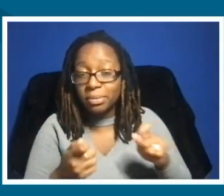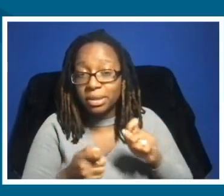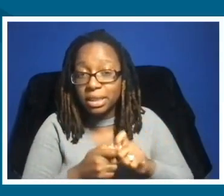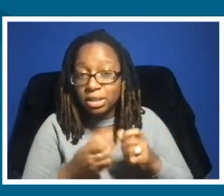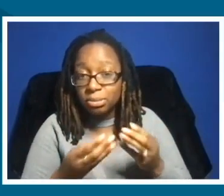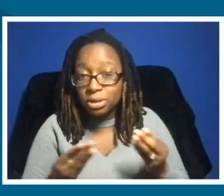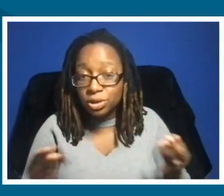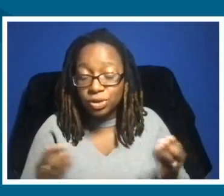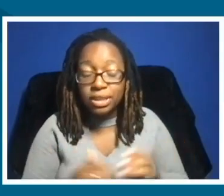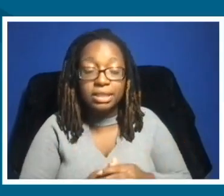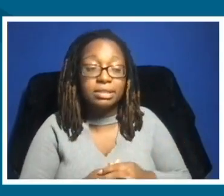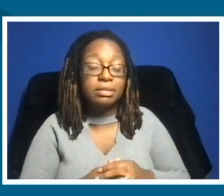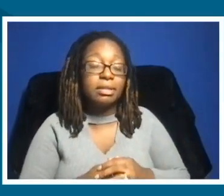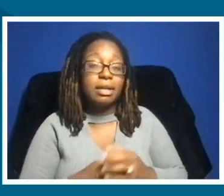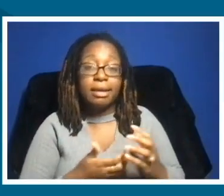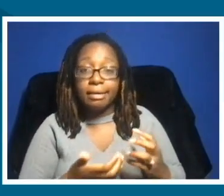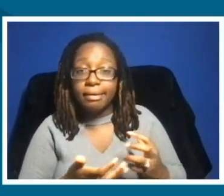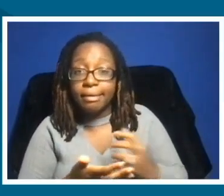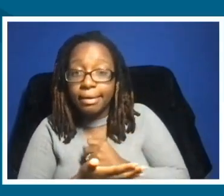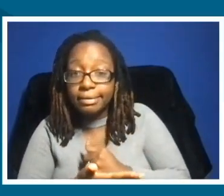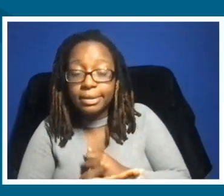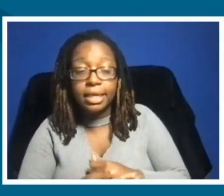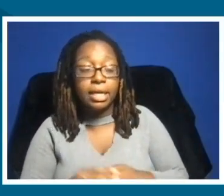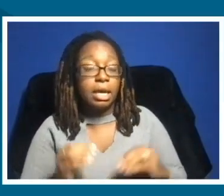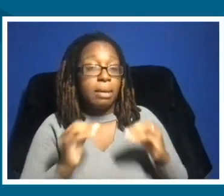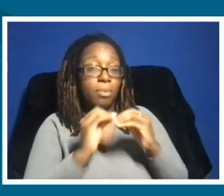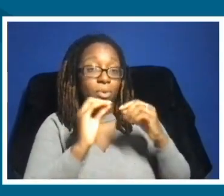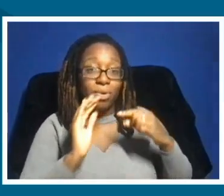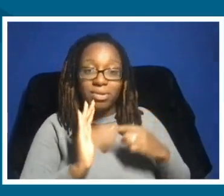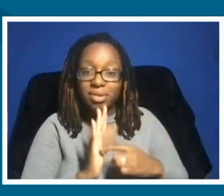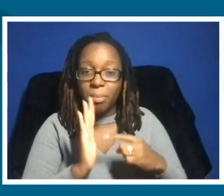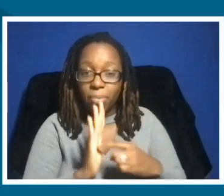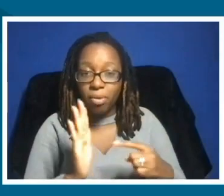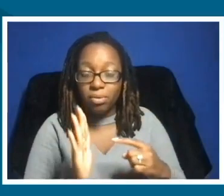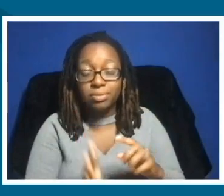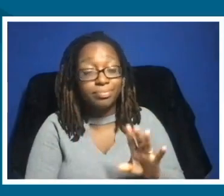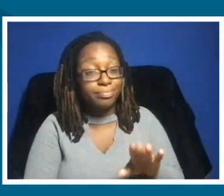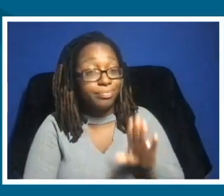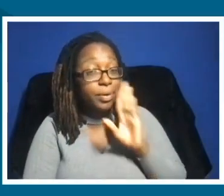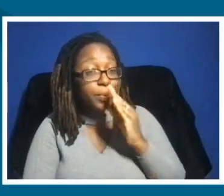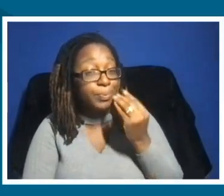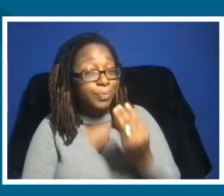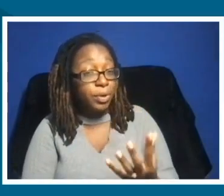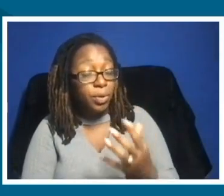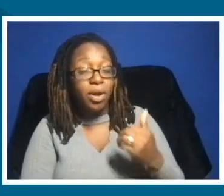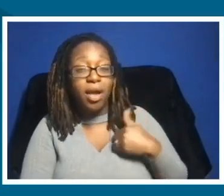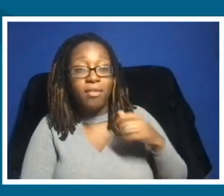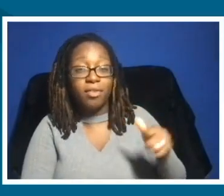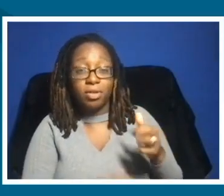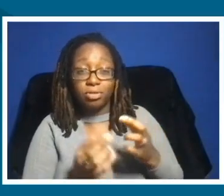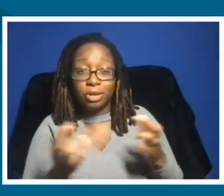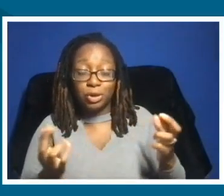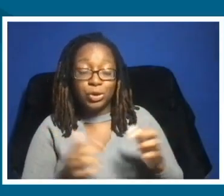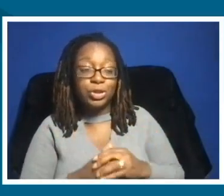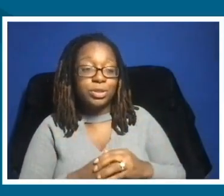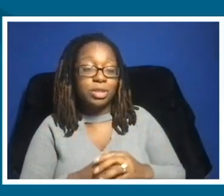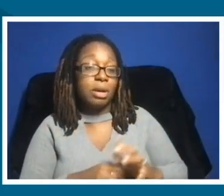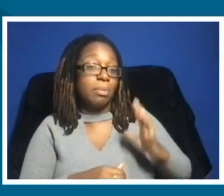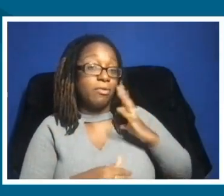more examples i will tell you there's another resource so i talked earlier about free the